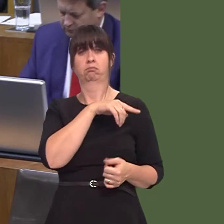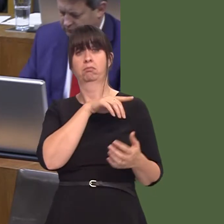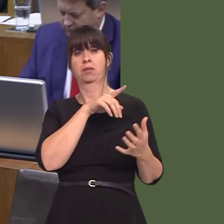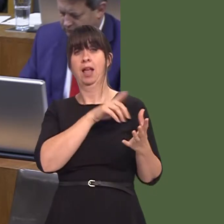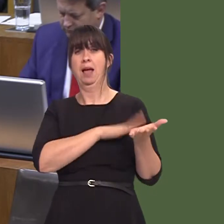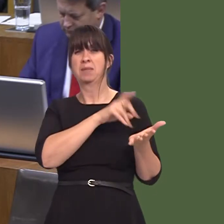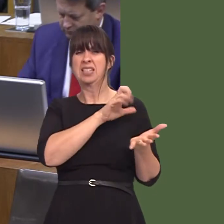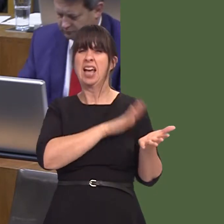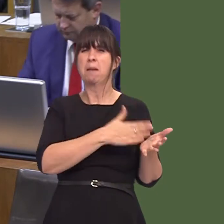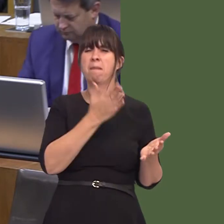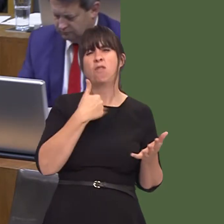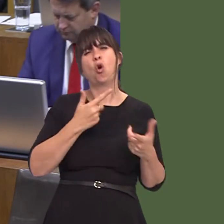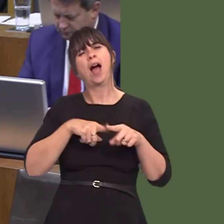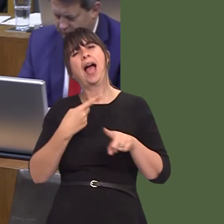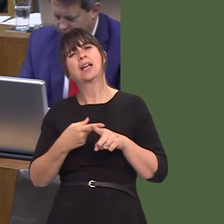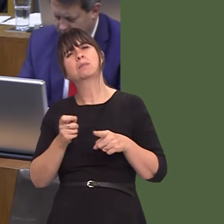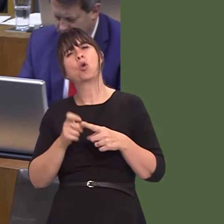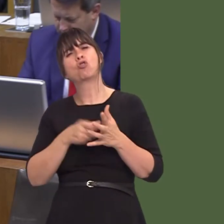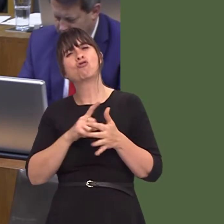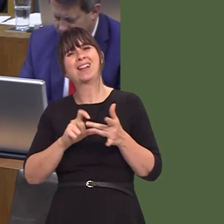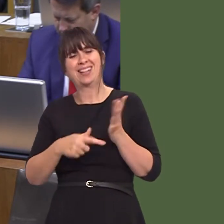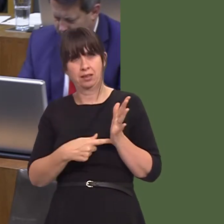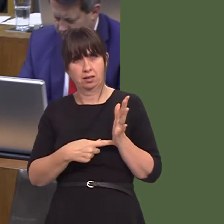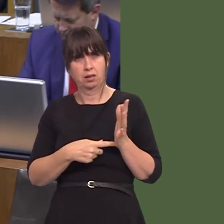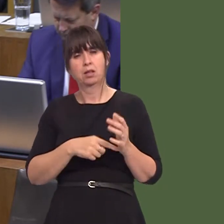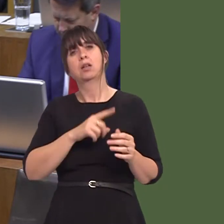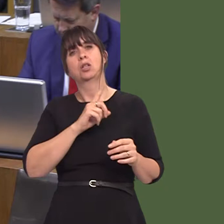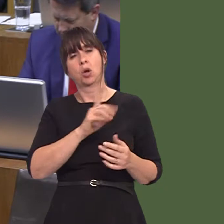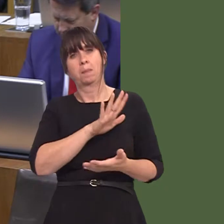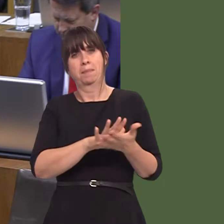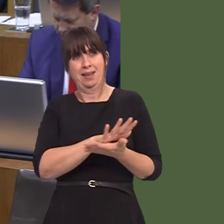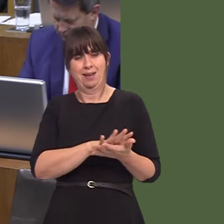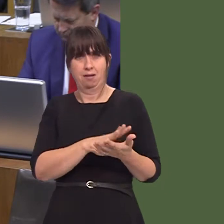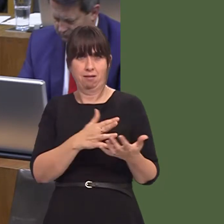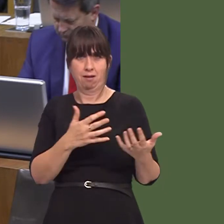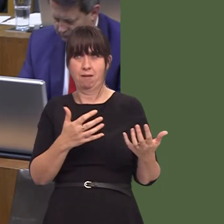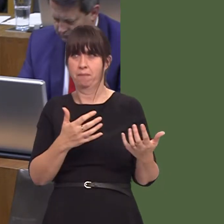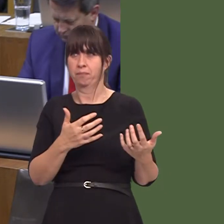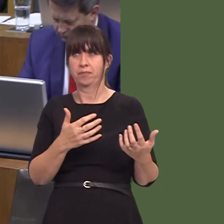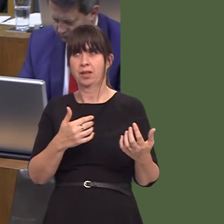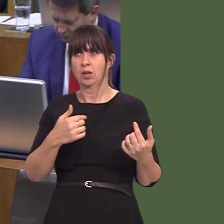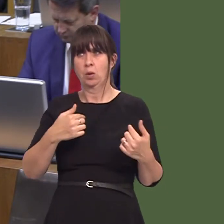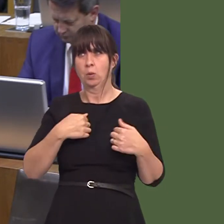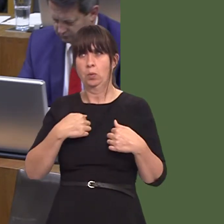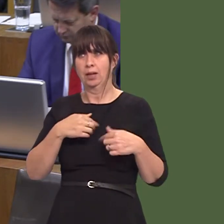of course, the Export Credit Guarantee Department. So, in terms of indemnifying exporters, that is not something that we would look to do.